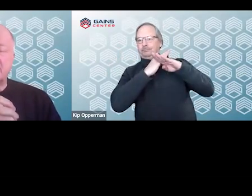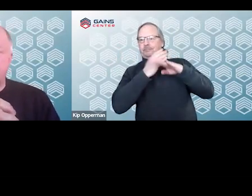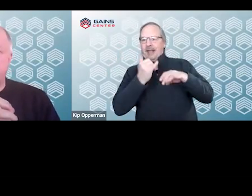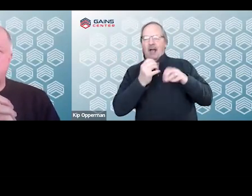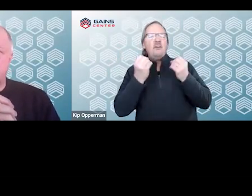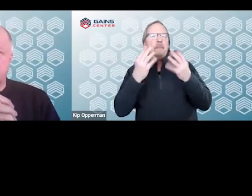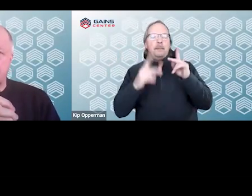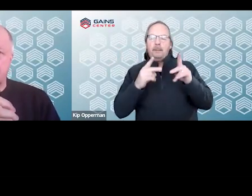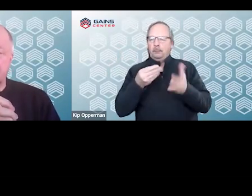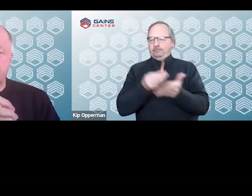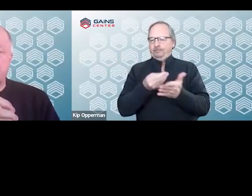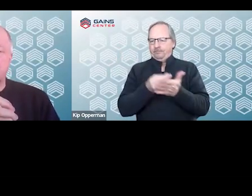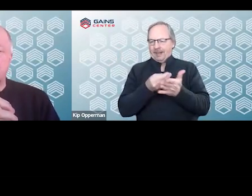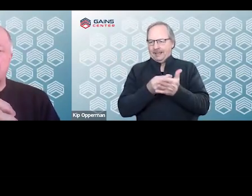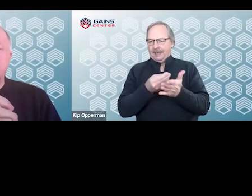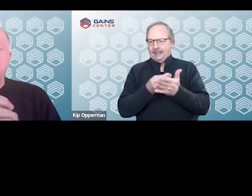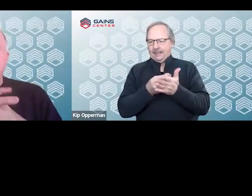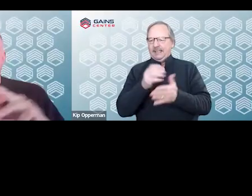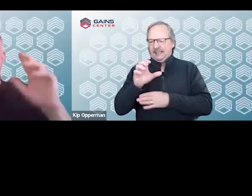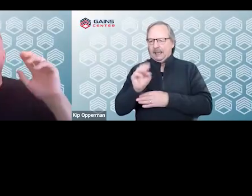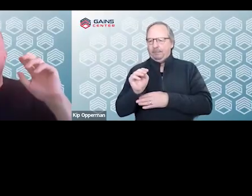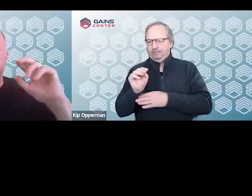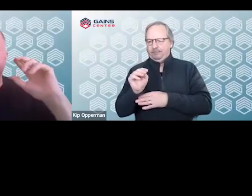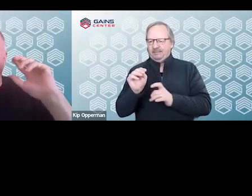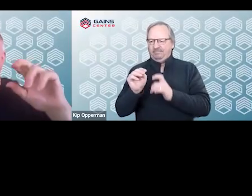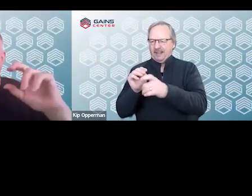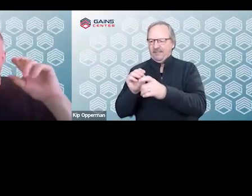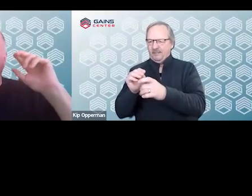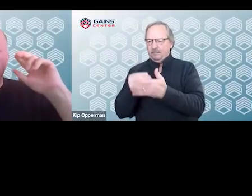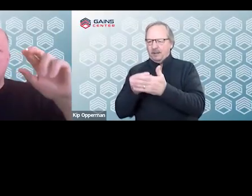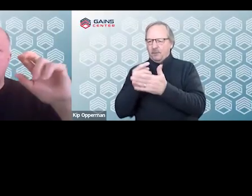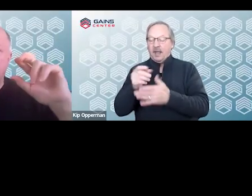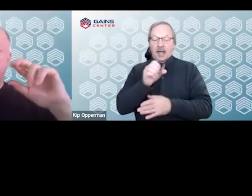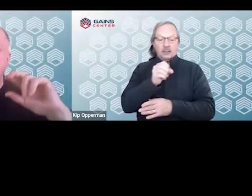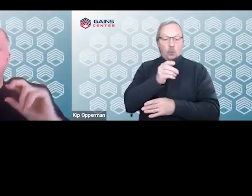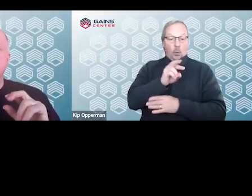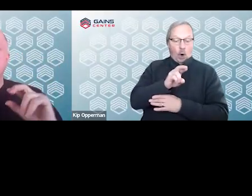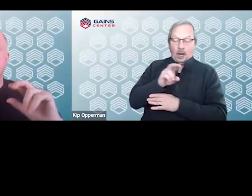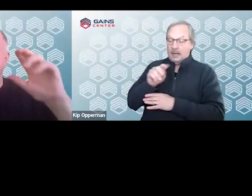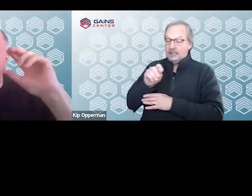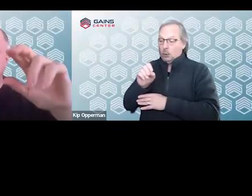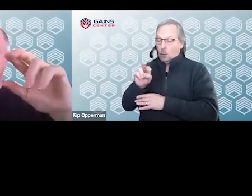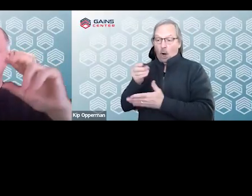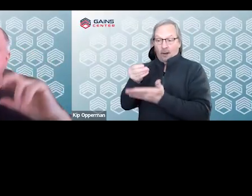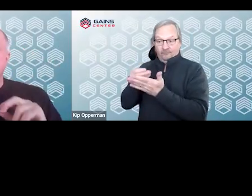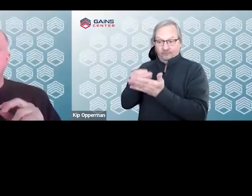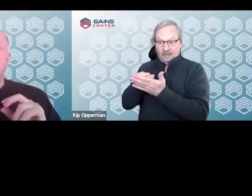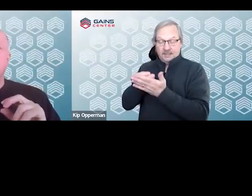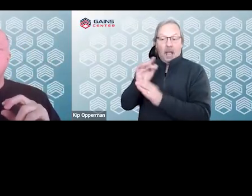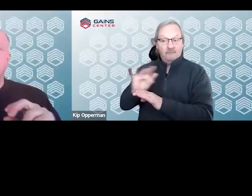is funding contingency management. The SOR and TOR funds are available.